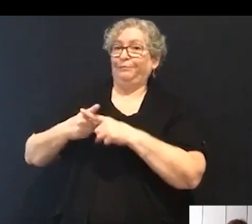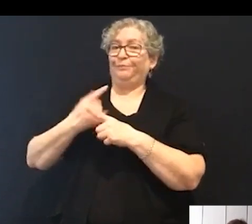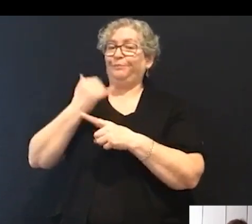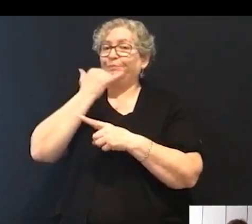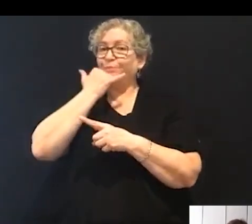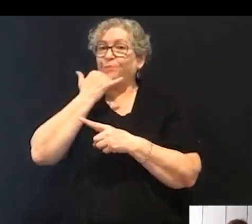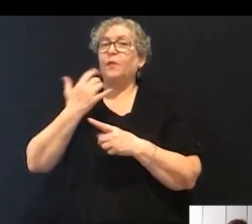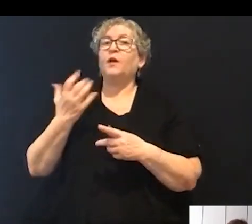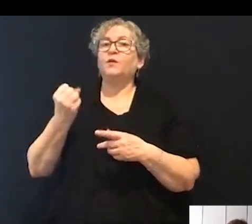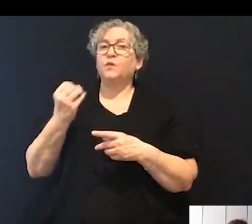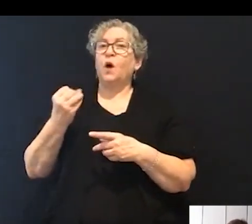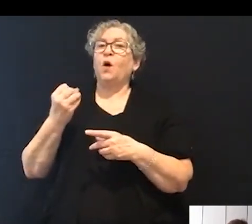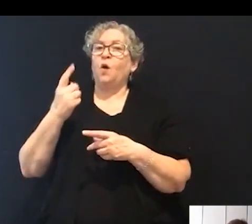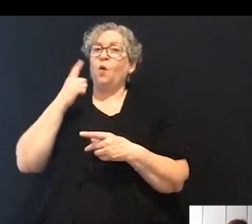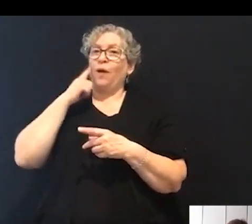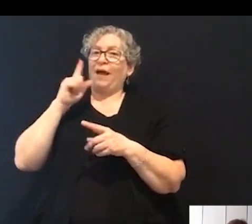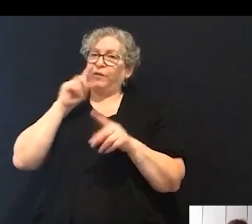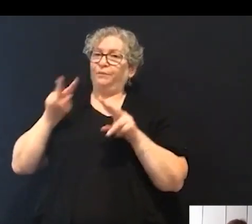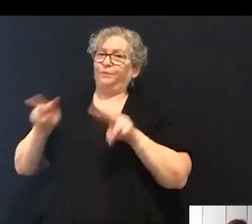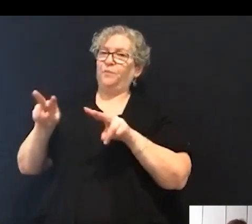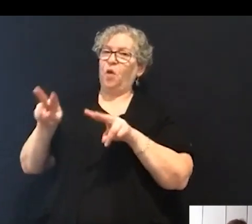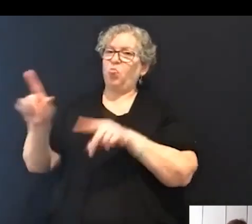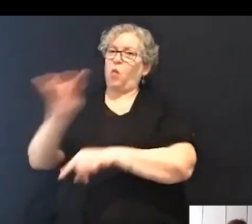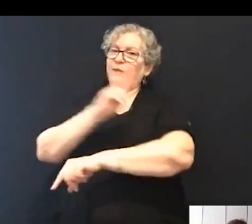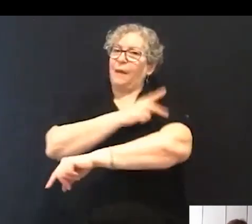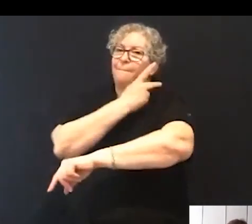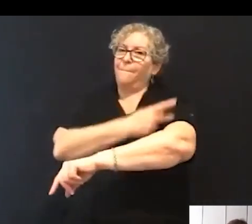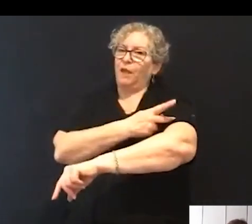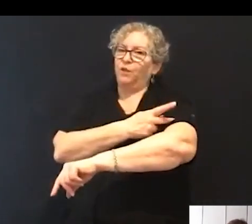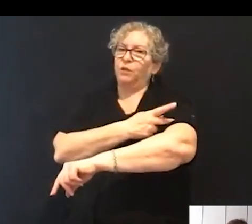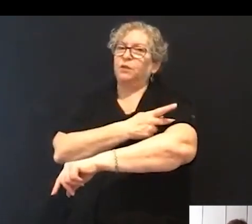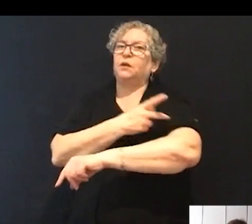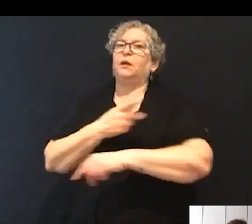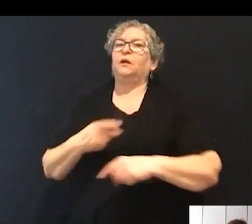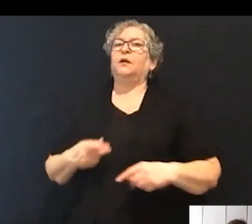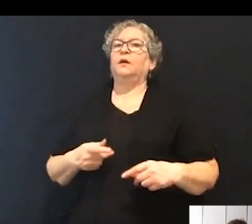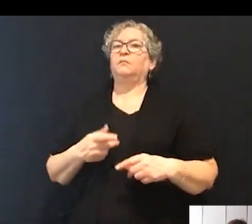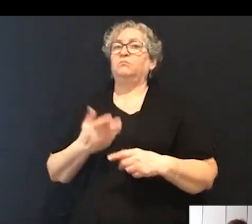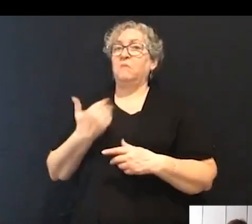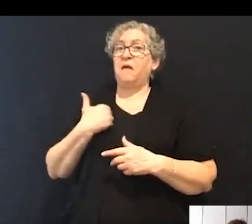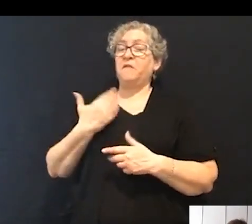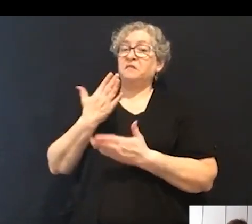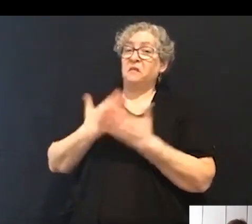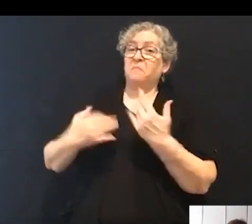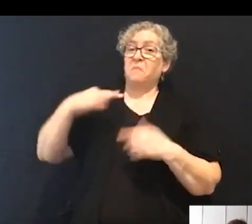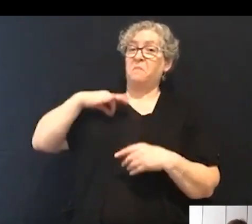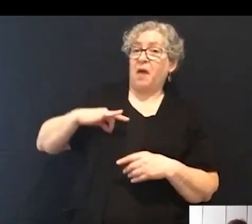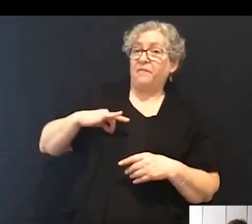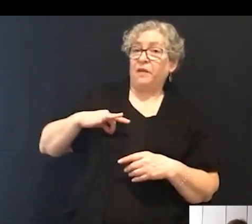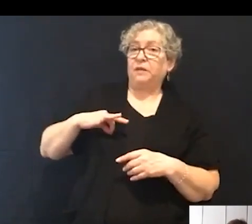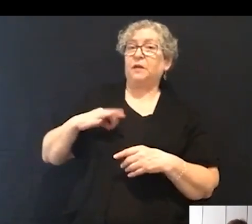in those patients that have showed already some benefit and target engagement in the cell